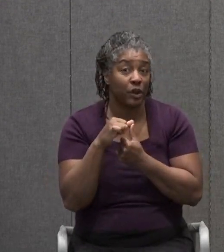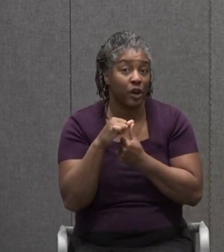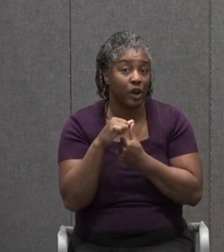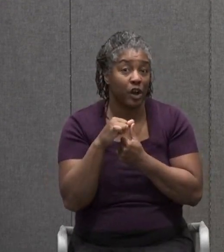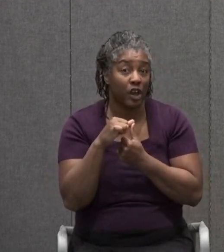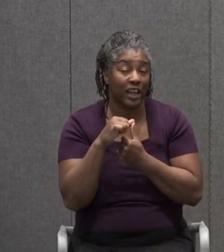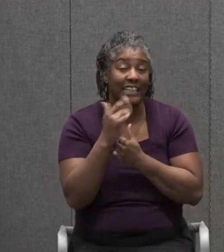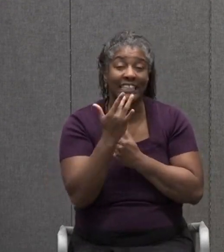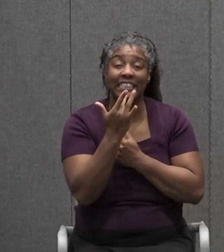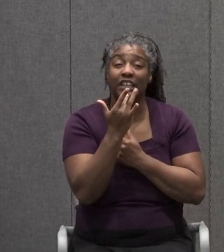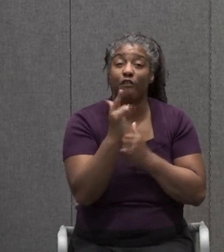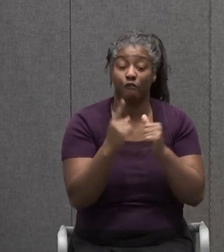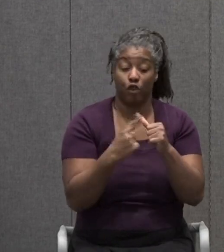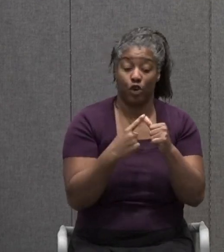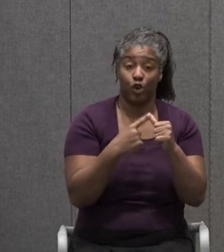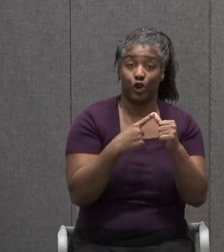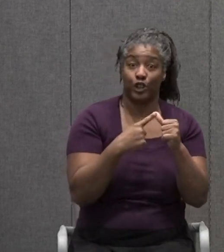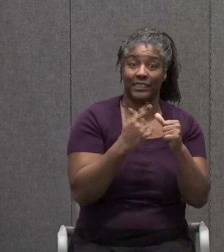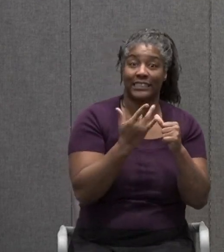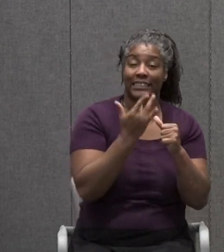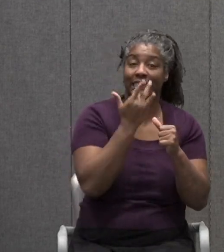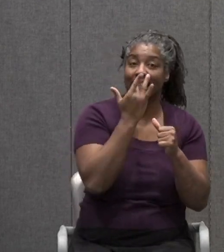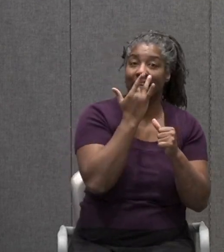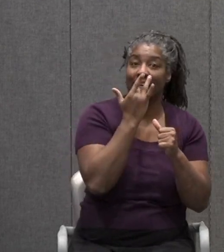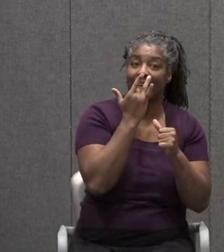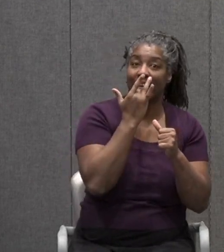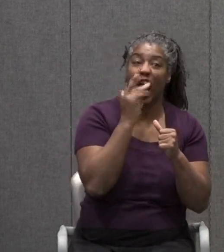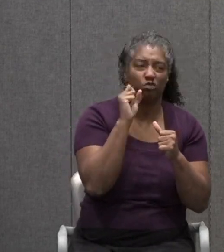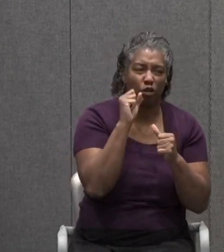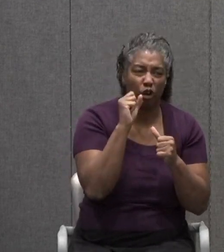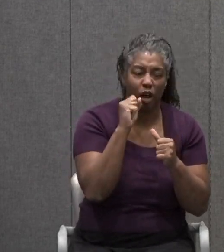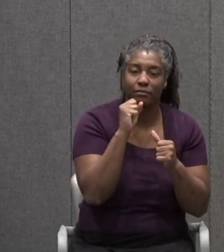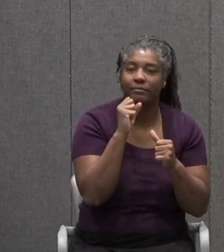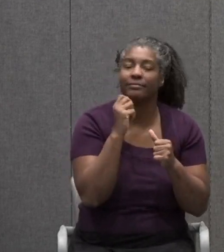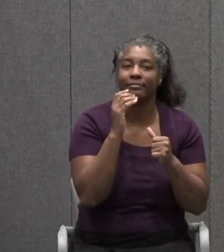We're gonna describe what it feels like in our mouth. So are you ready?